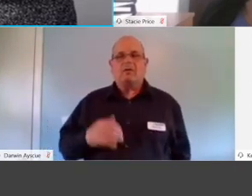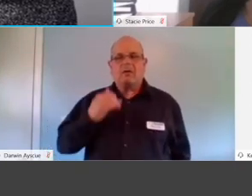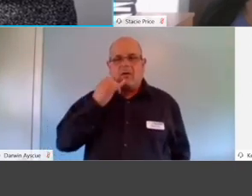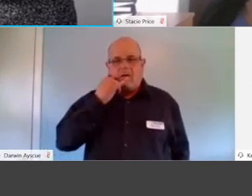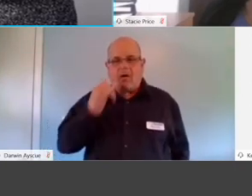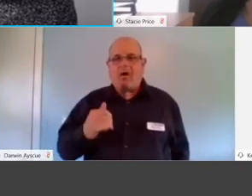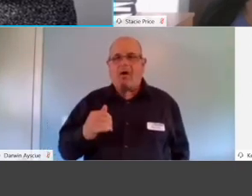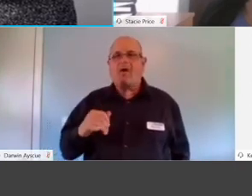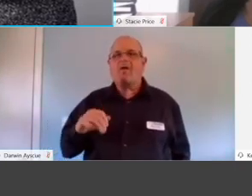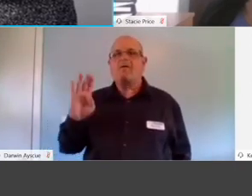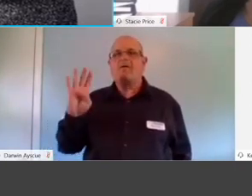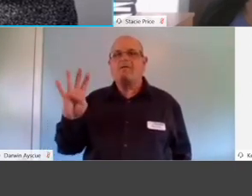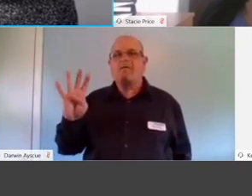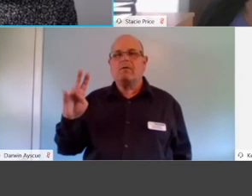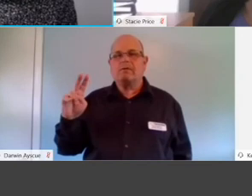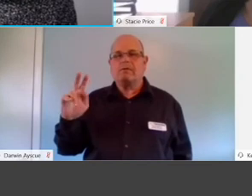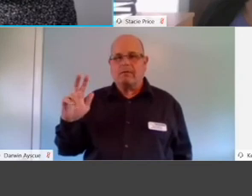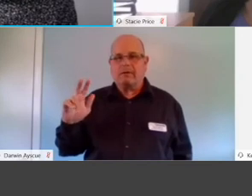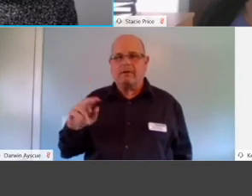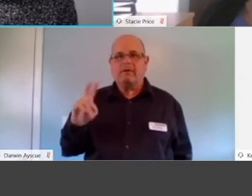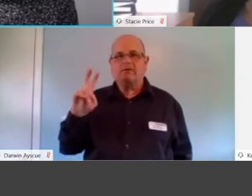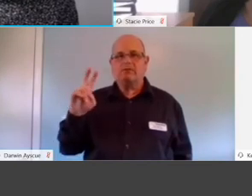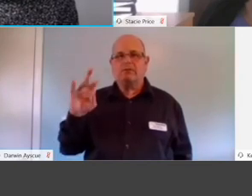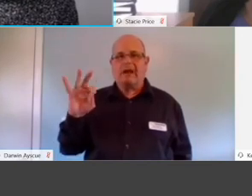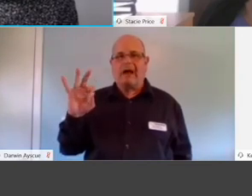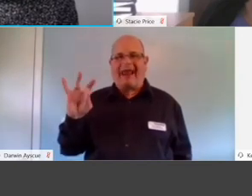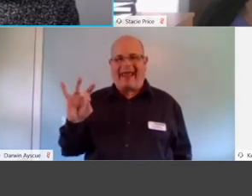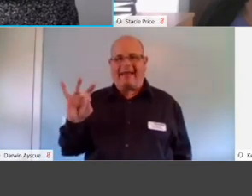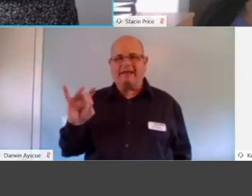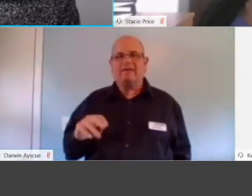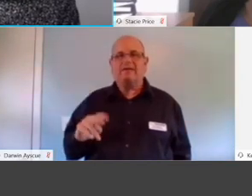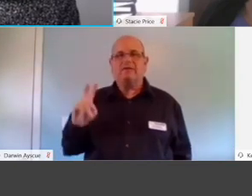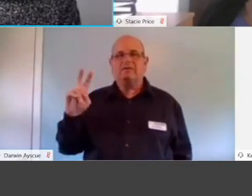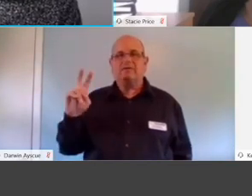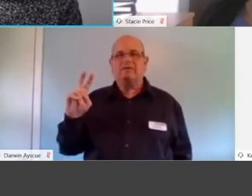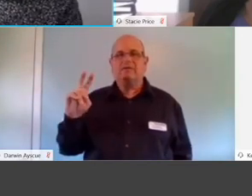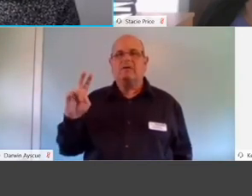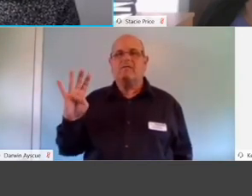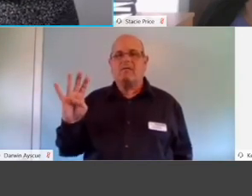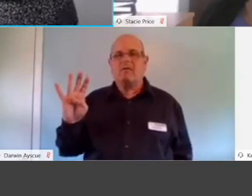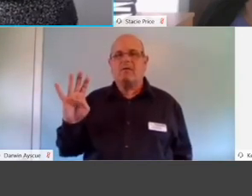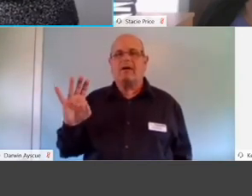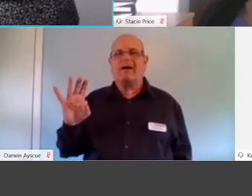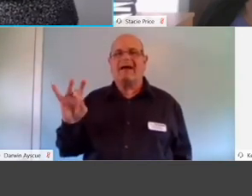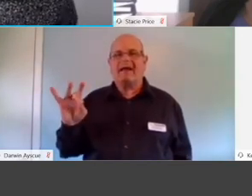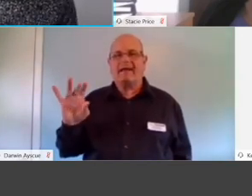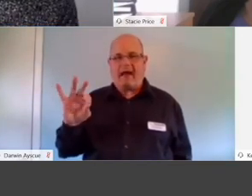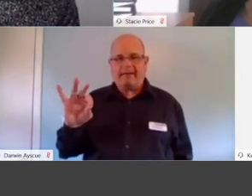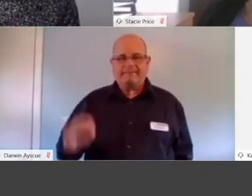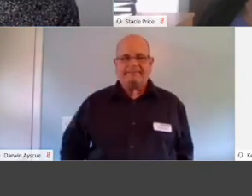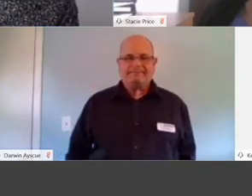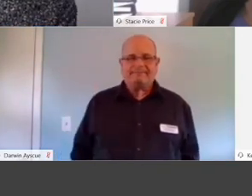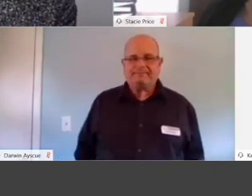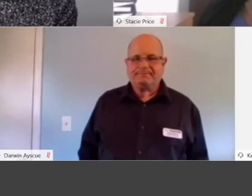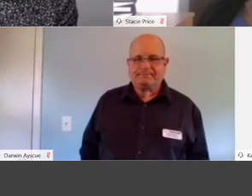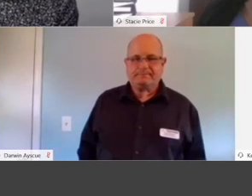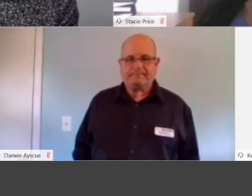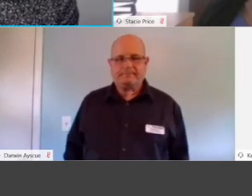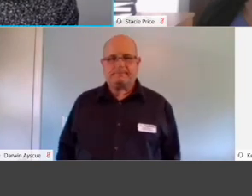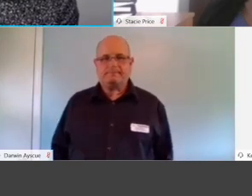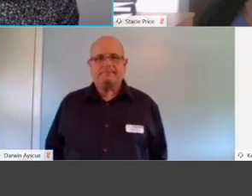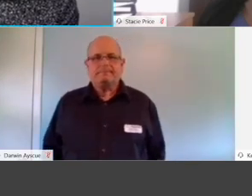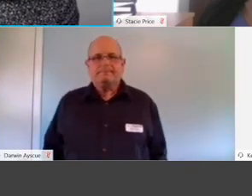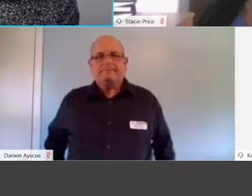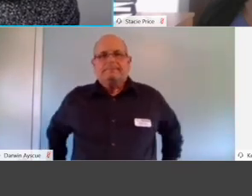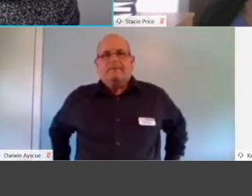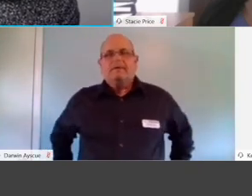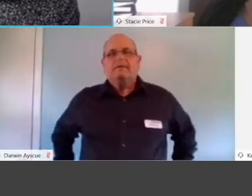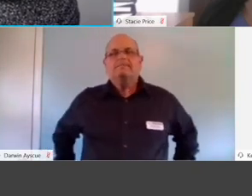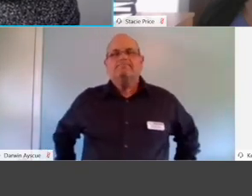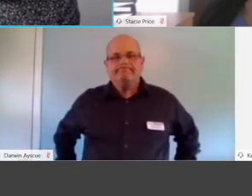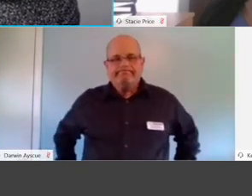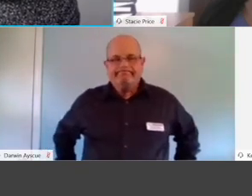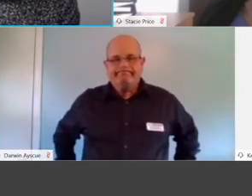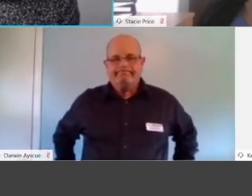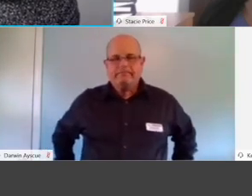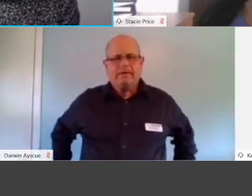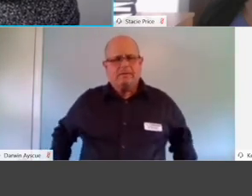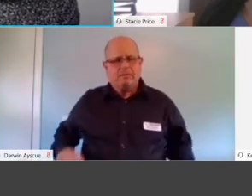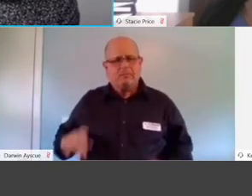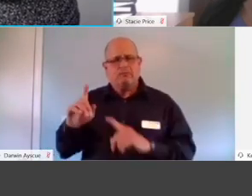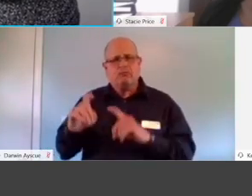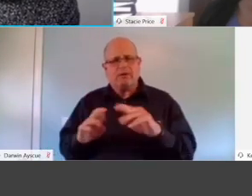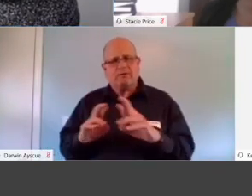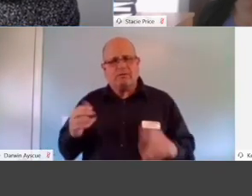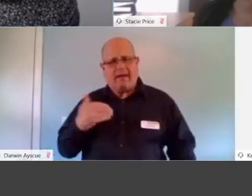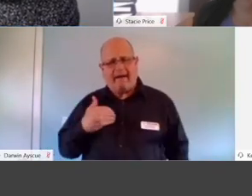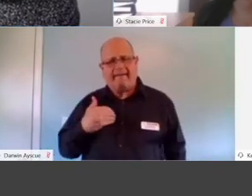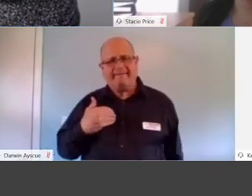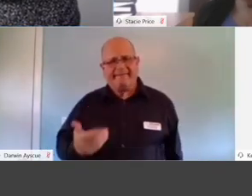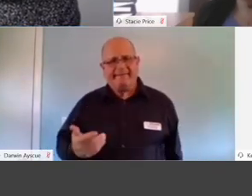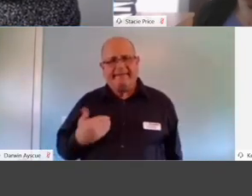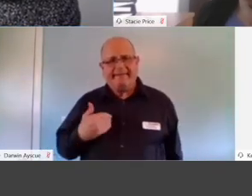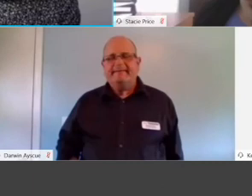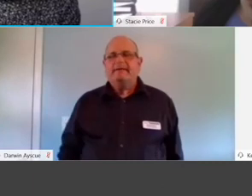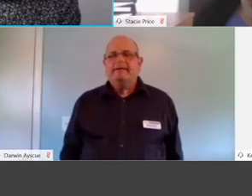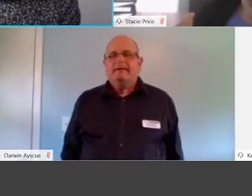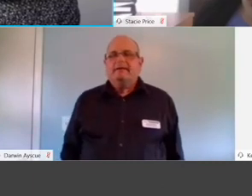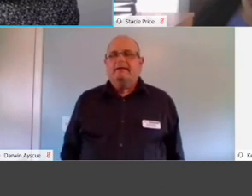the number 423‑298‑2489. Now we have some questions coming in here